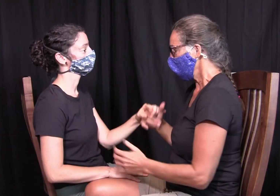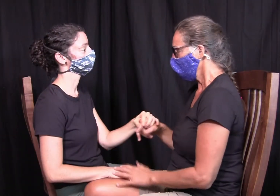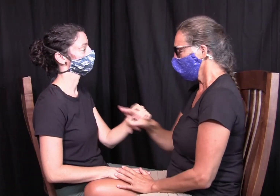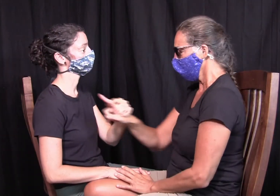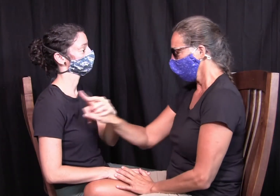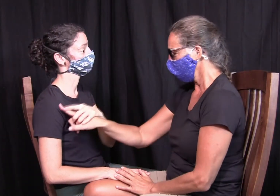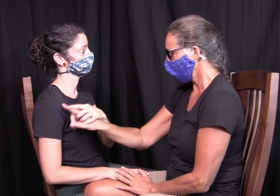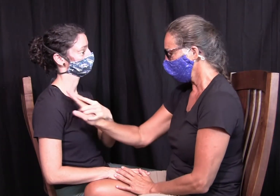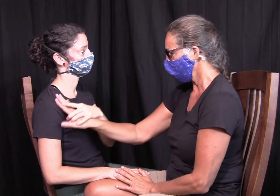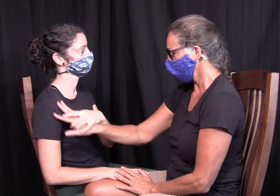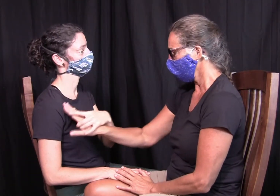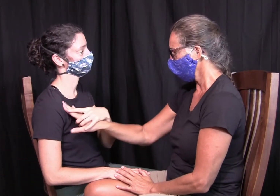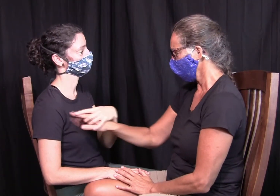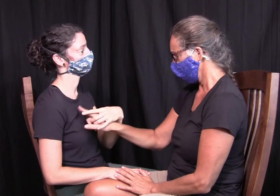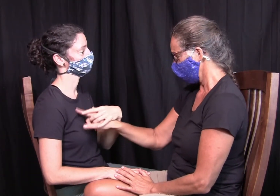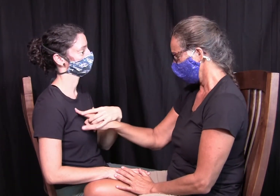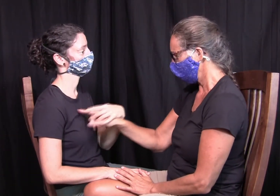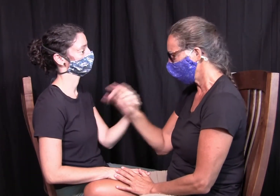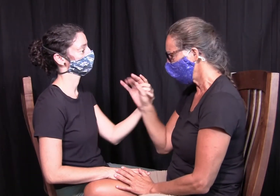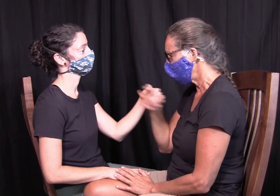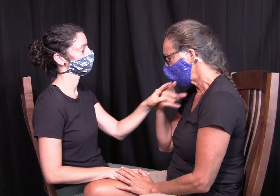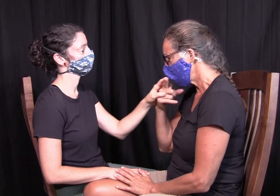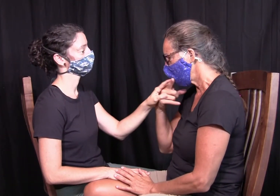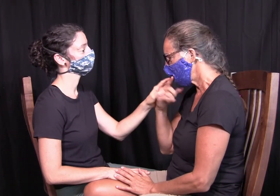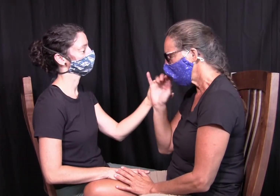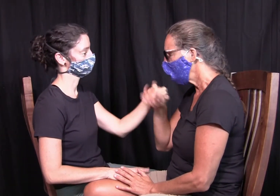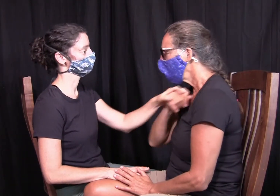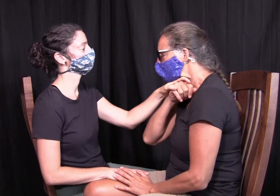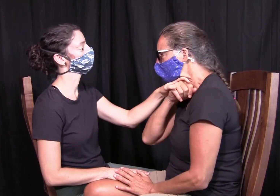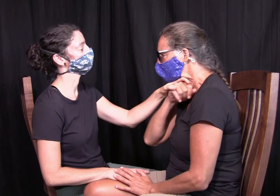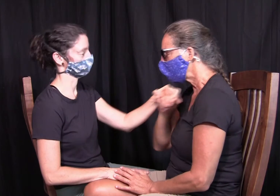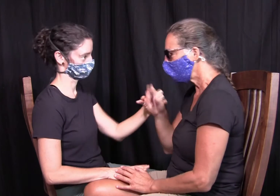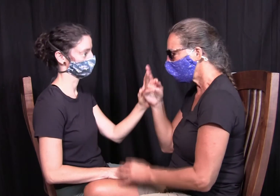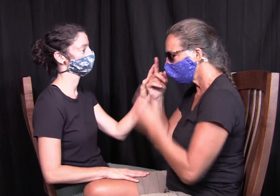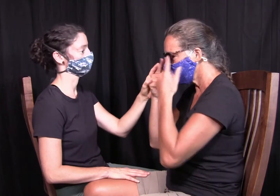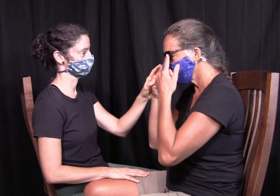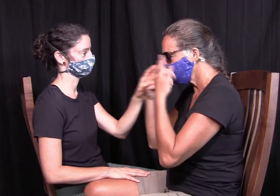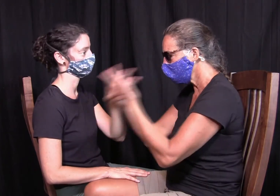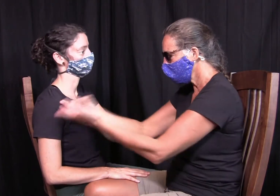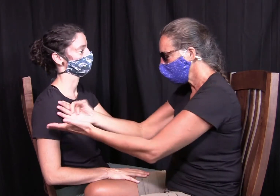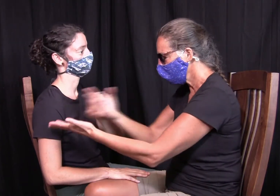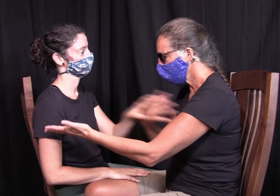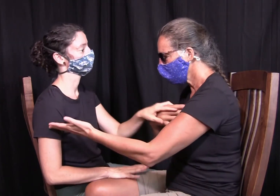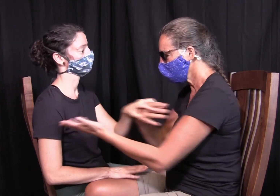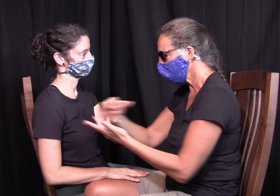People who are hearing and sighted may exhibit auditory and visual backchanneling cues.